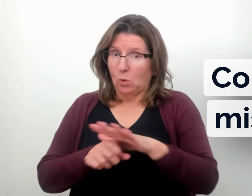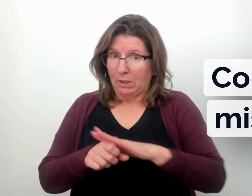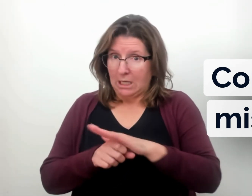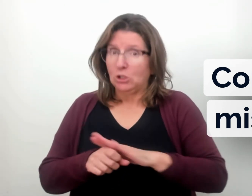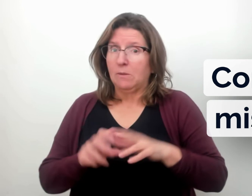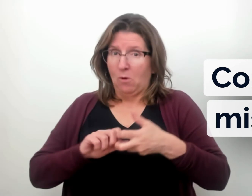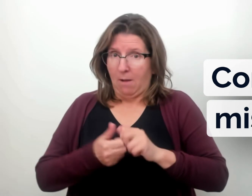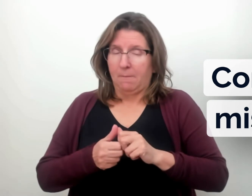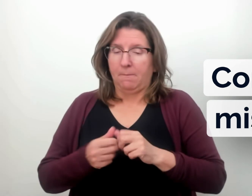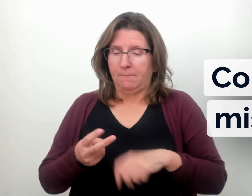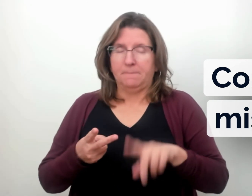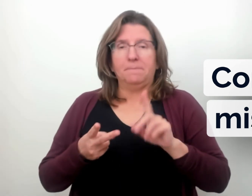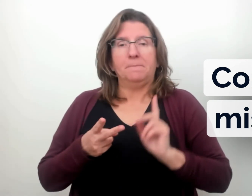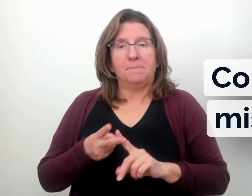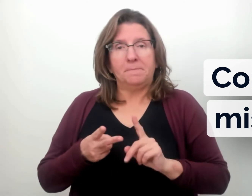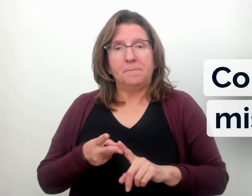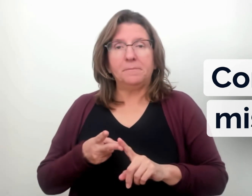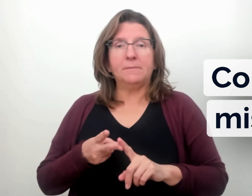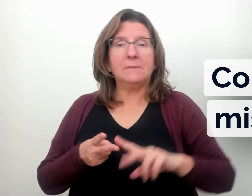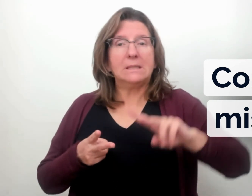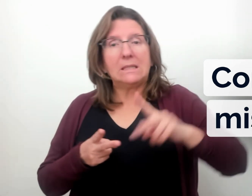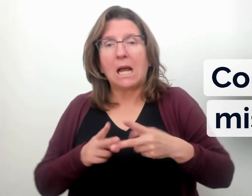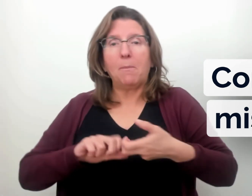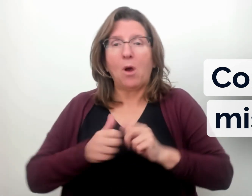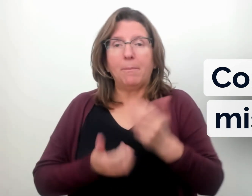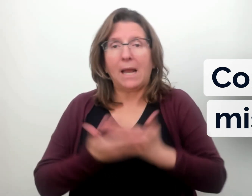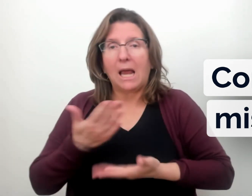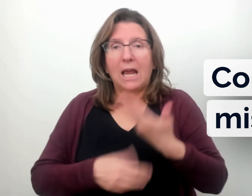Incorrect location can sometimes be the problem.